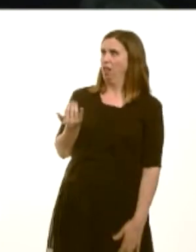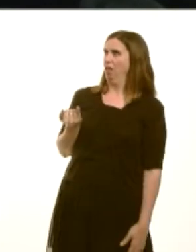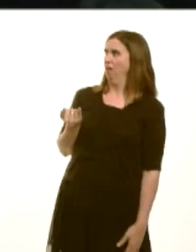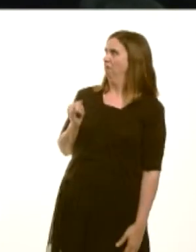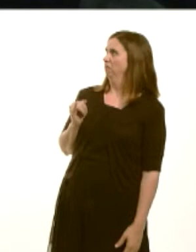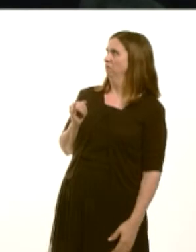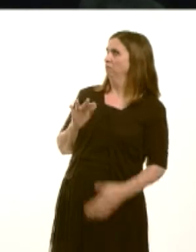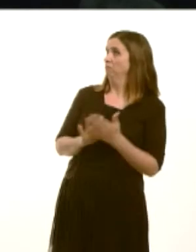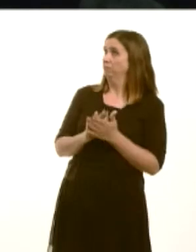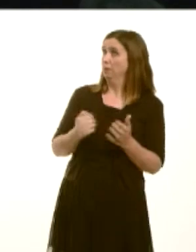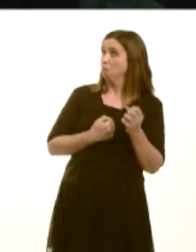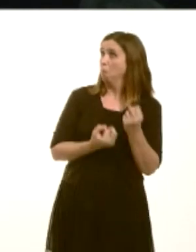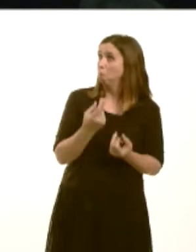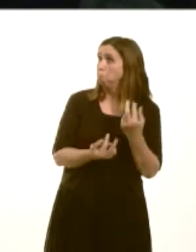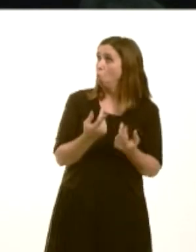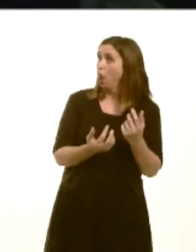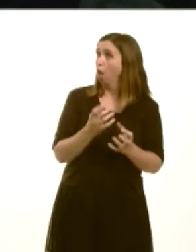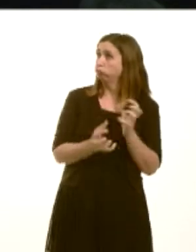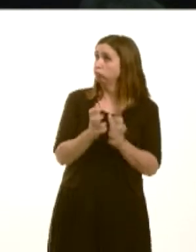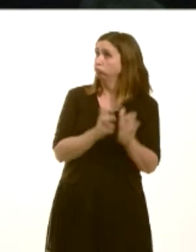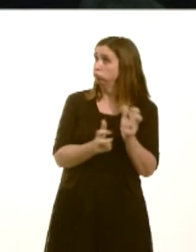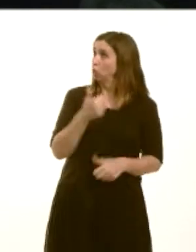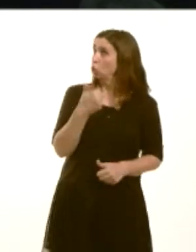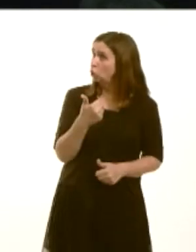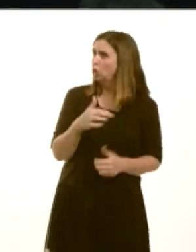efficiency improvements themselves. Would you be willing to take this issue up with